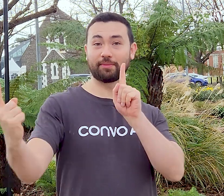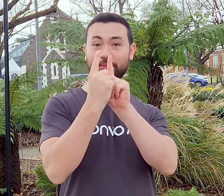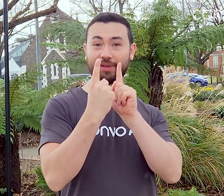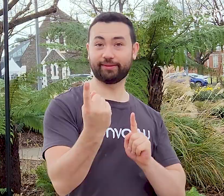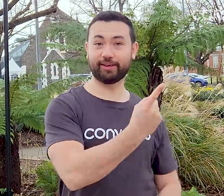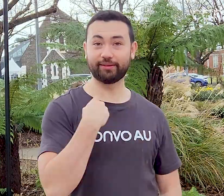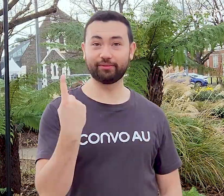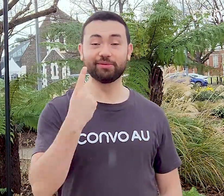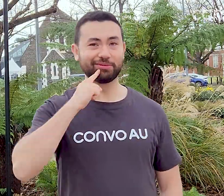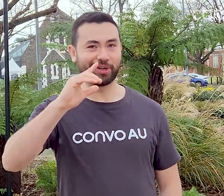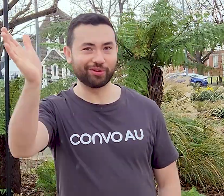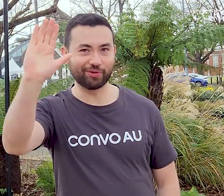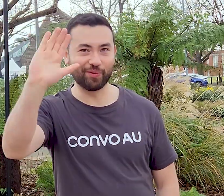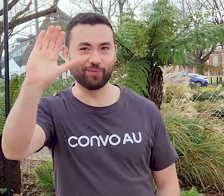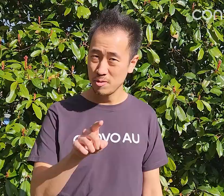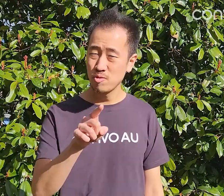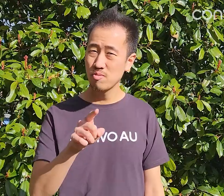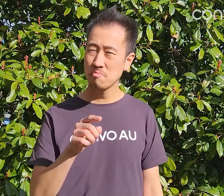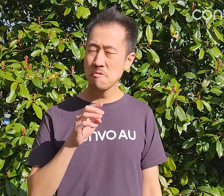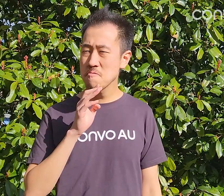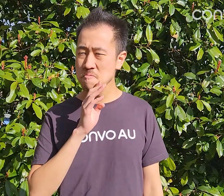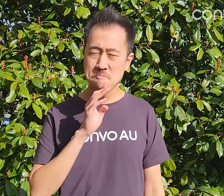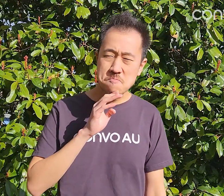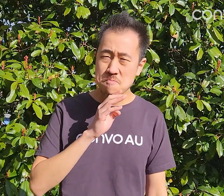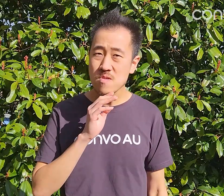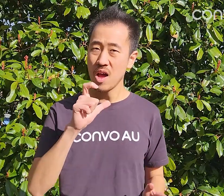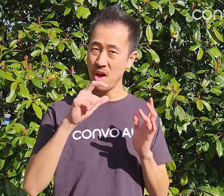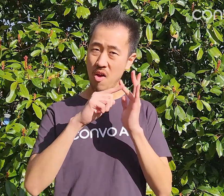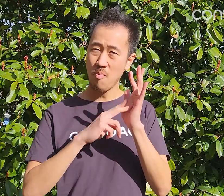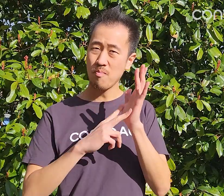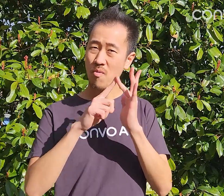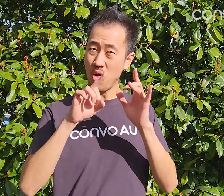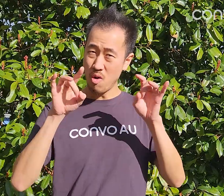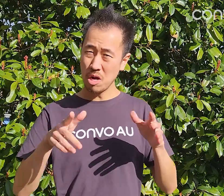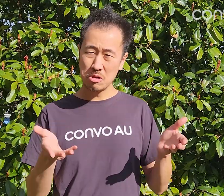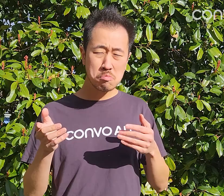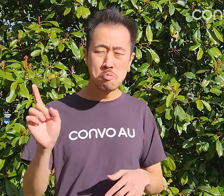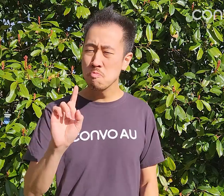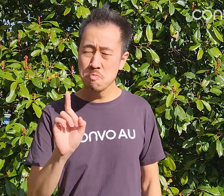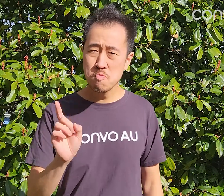Come say hello and meet us in person! If you're curious about our services